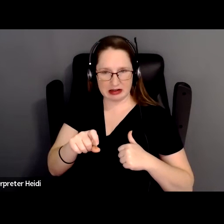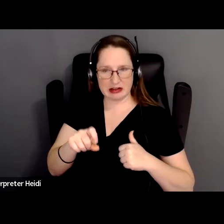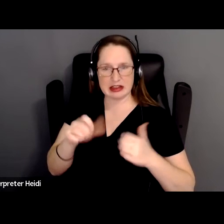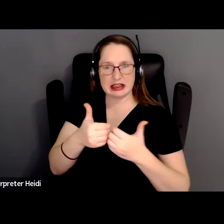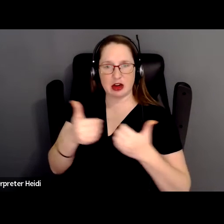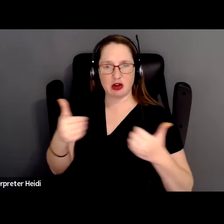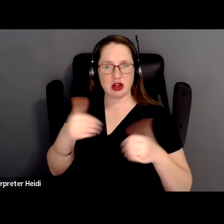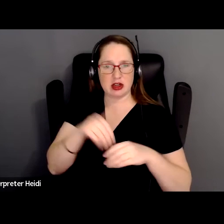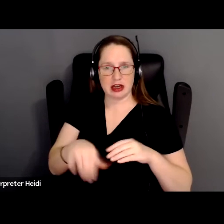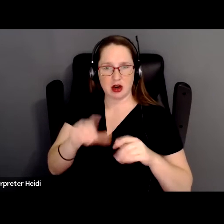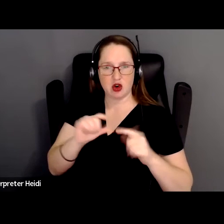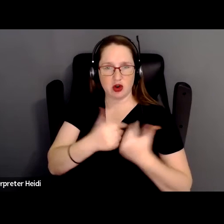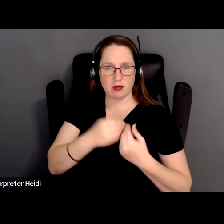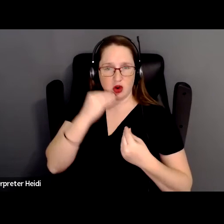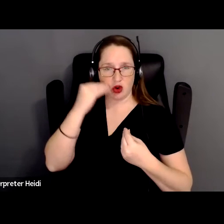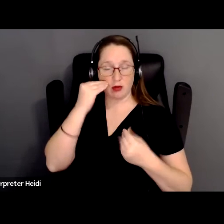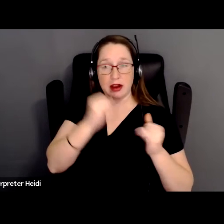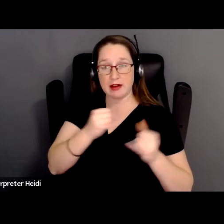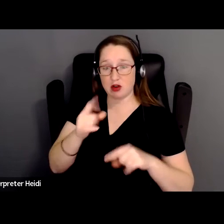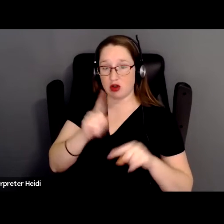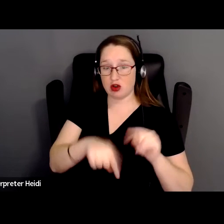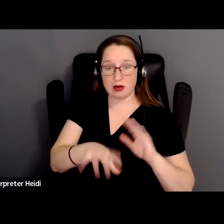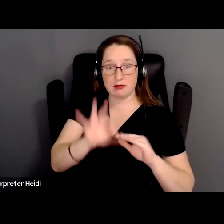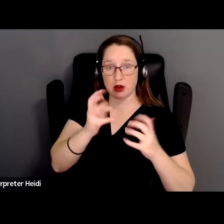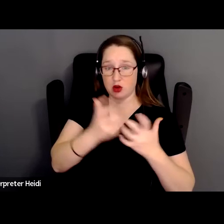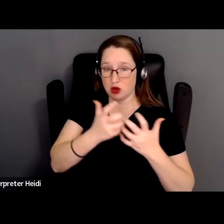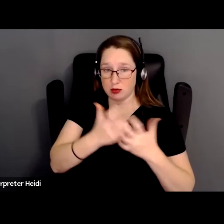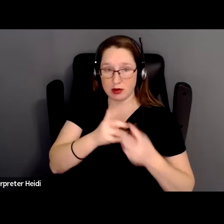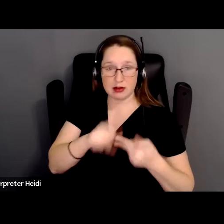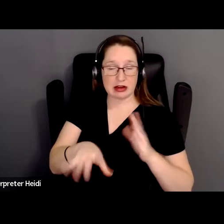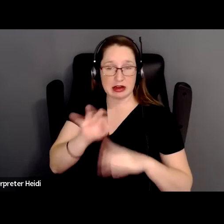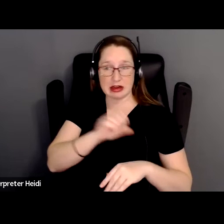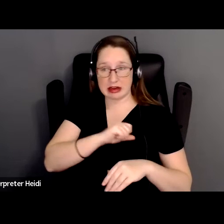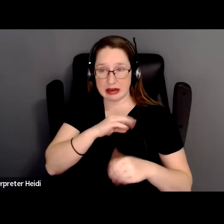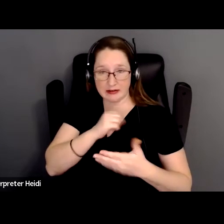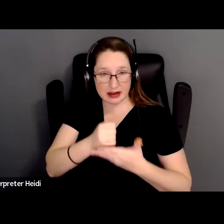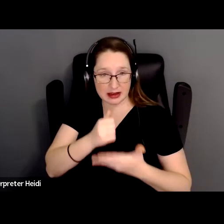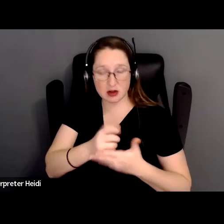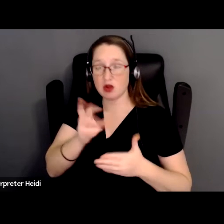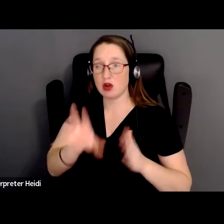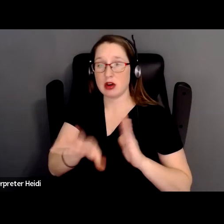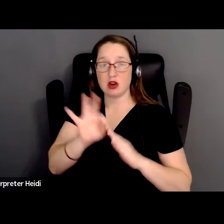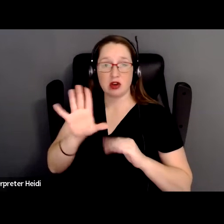For example, the individuals could not pick their roommates select the staff, assisting them, or choose their daily sets.